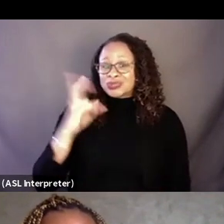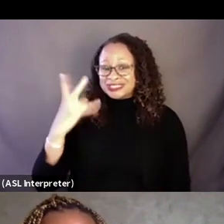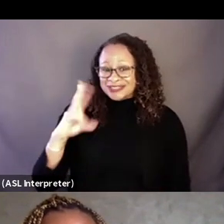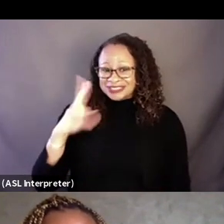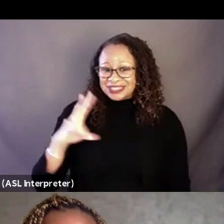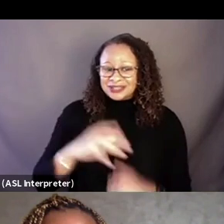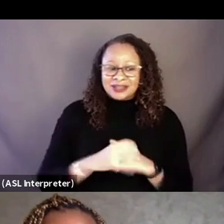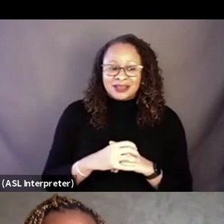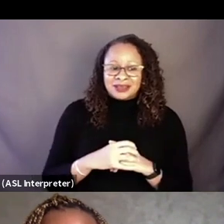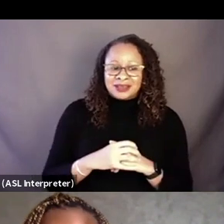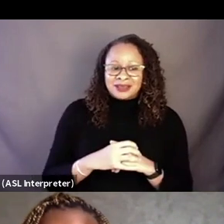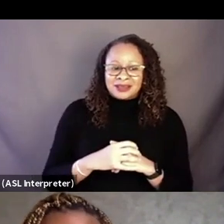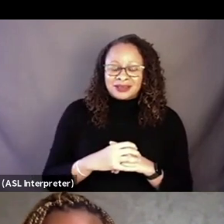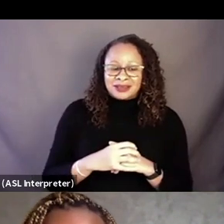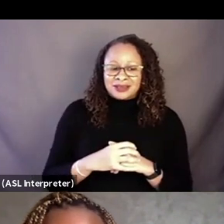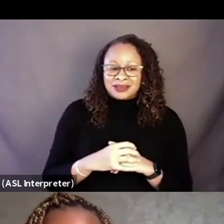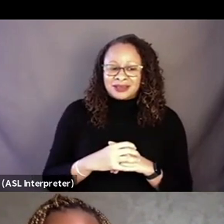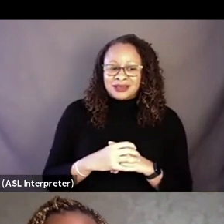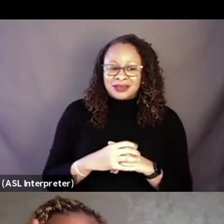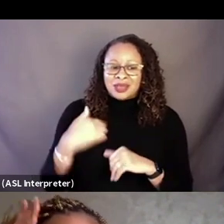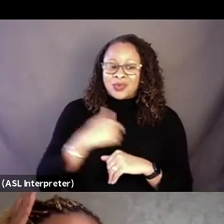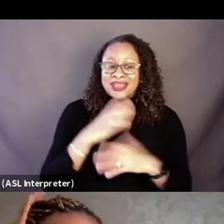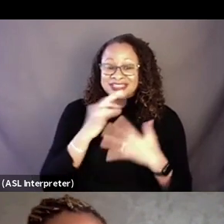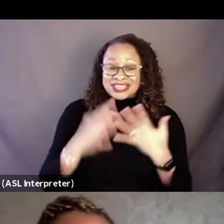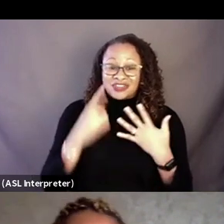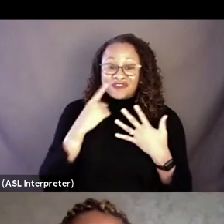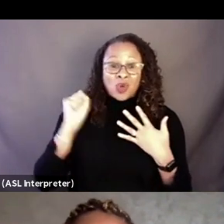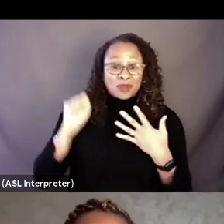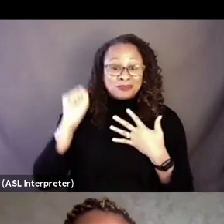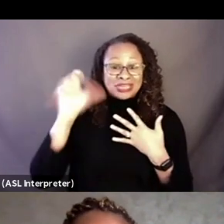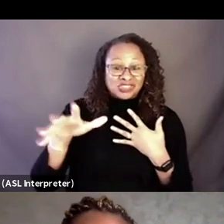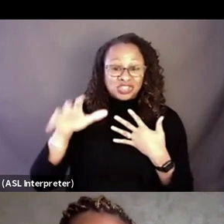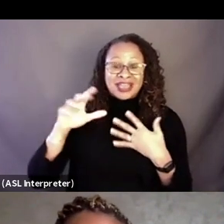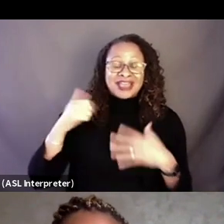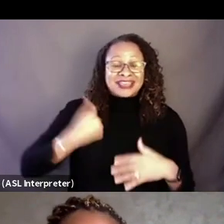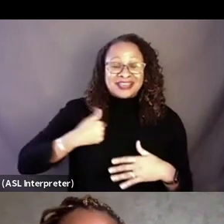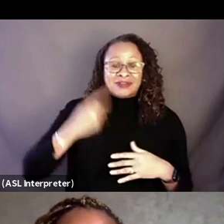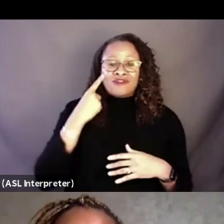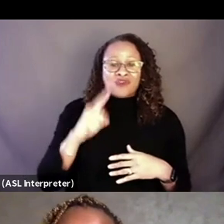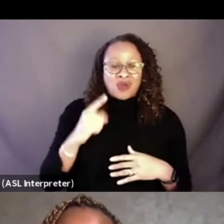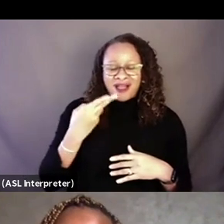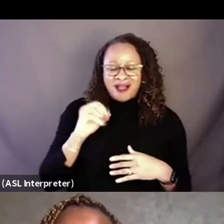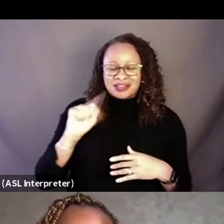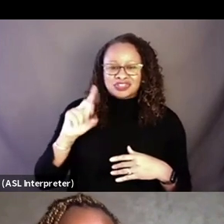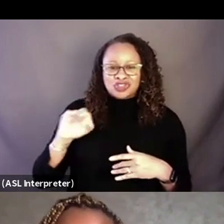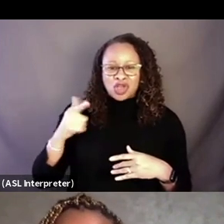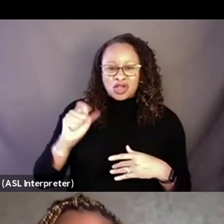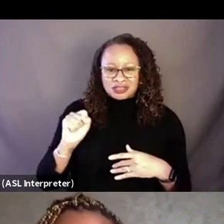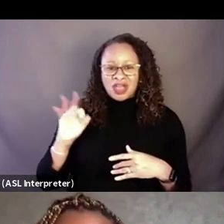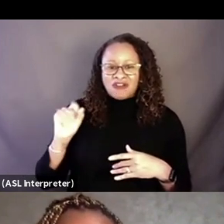We had been selected for a pitch in Canada called Hot Docs Forum as Soko and I had no money to go there.